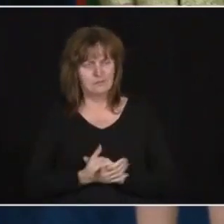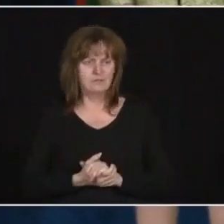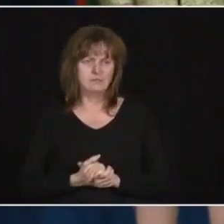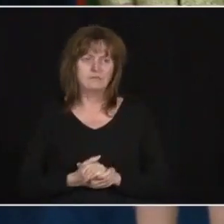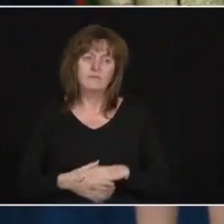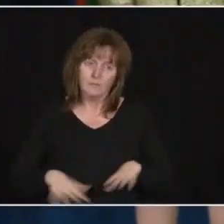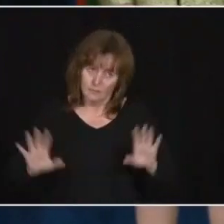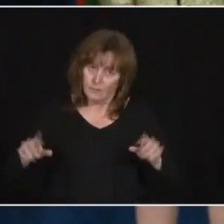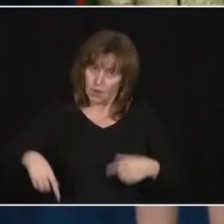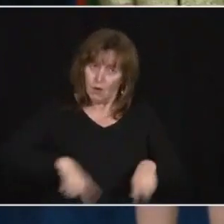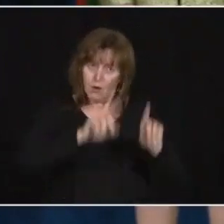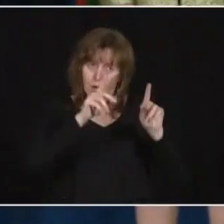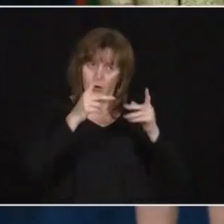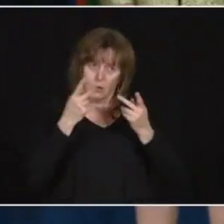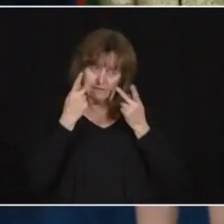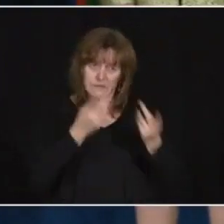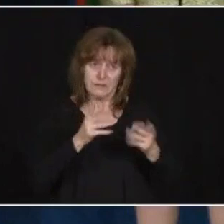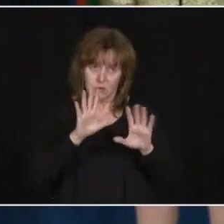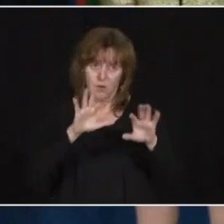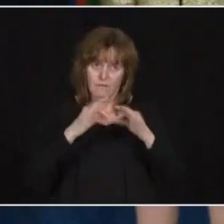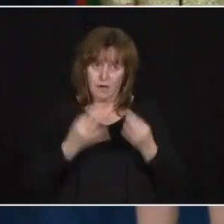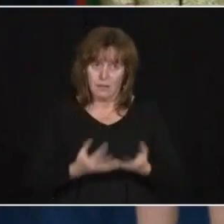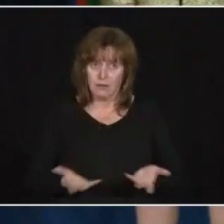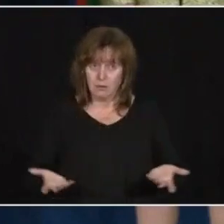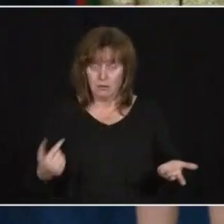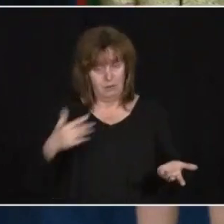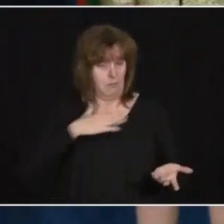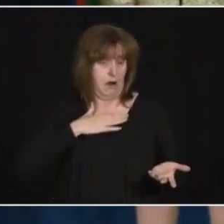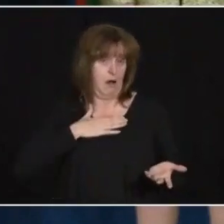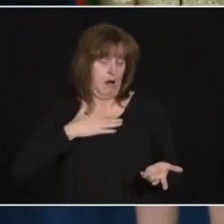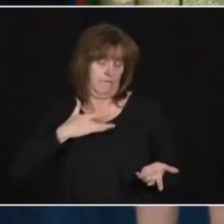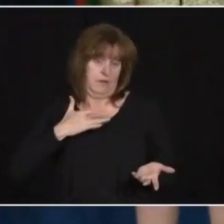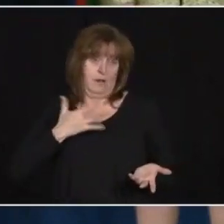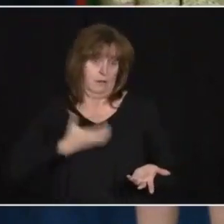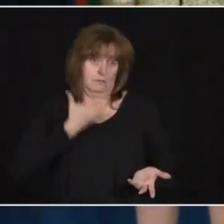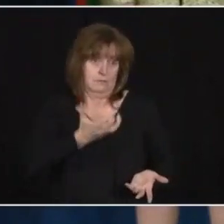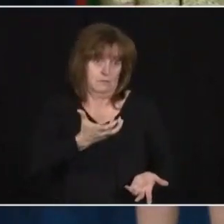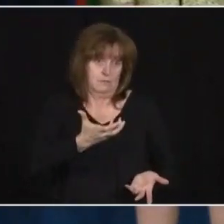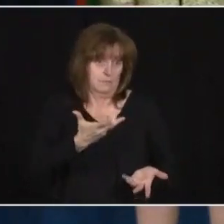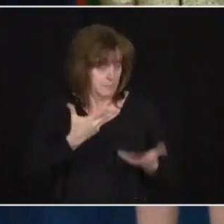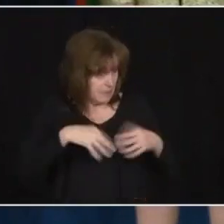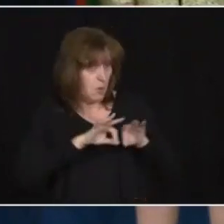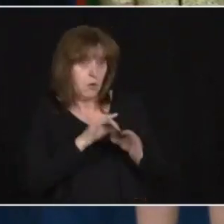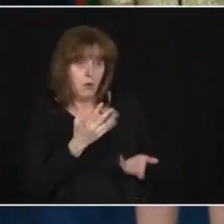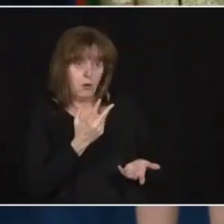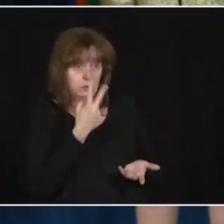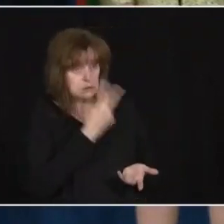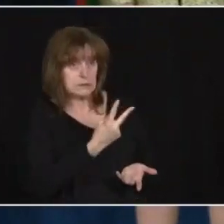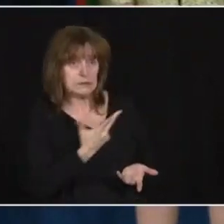They have to think these things through. Go visit your loved ones, as far as I'm concerned.